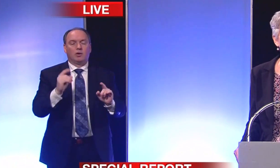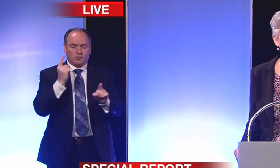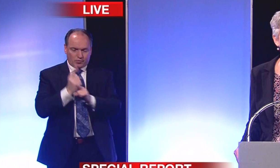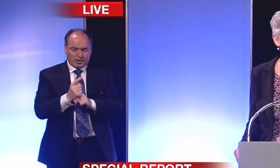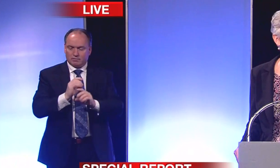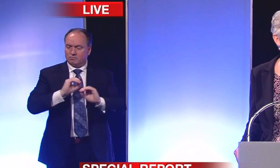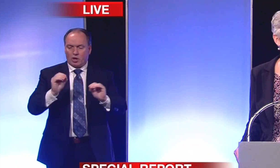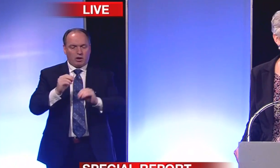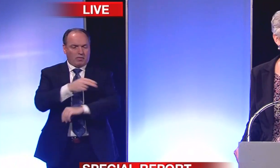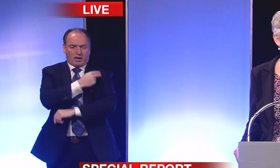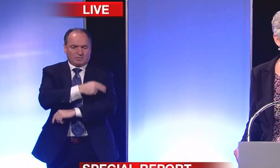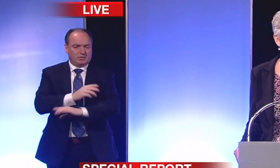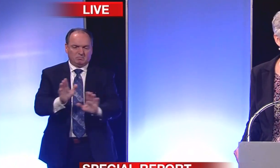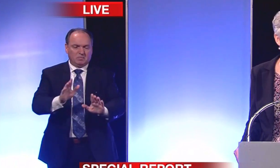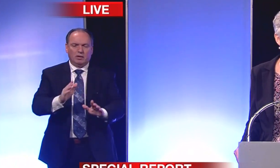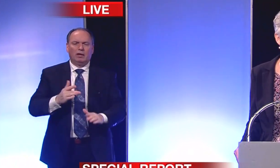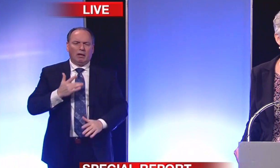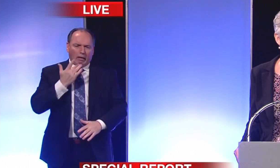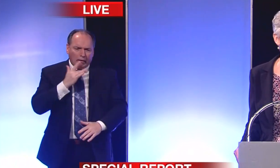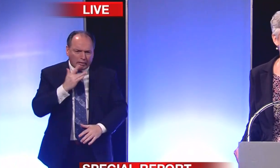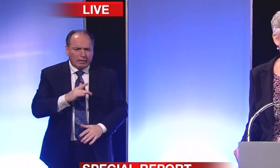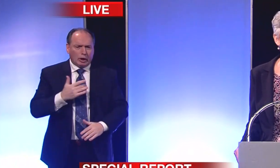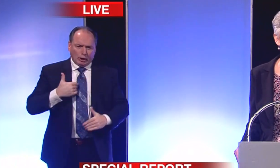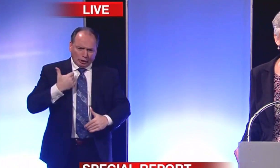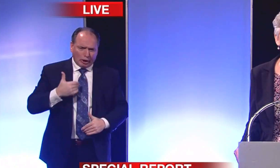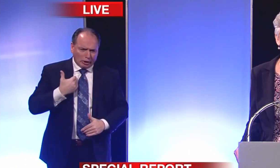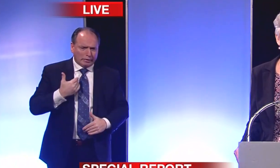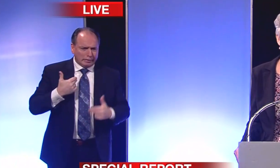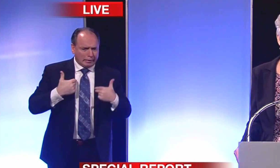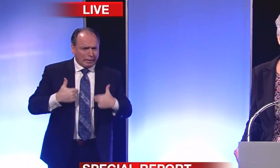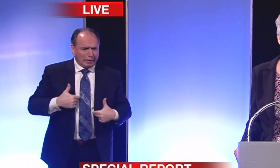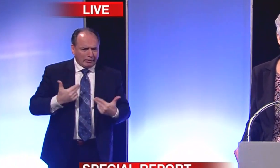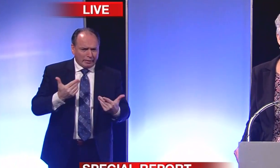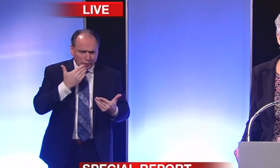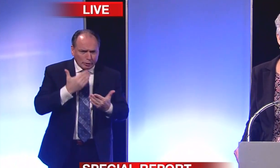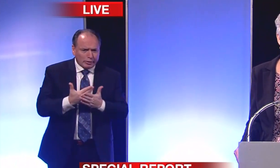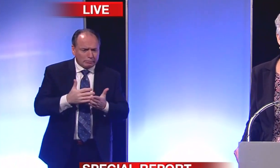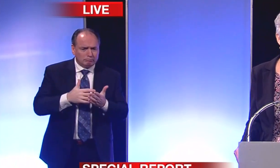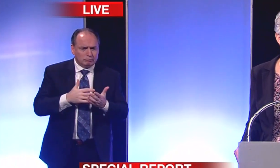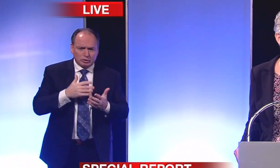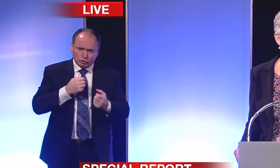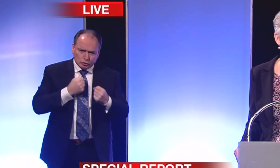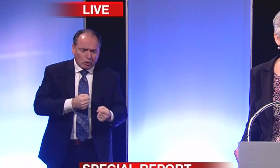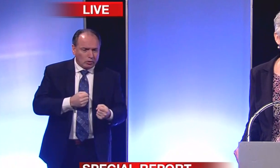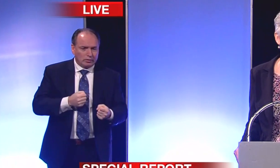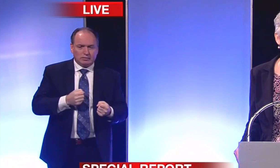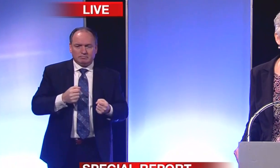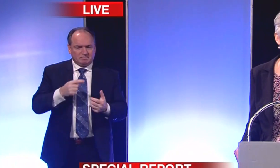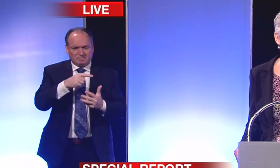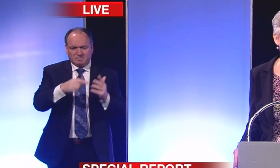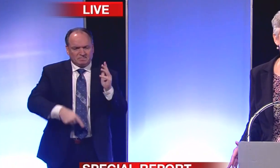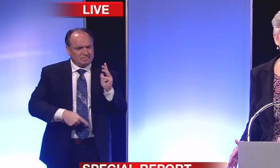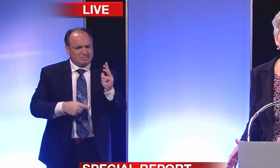ARE HAVING FEEDBACK, NONE OF THE FIVE HAVE BEEN HOSPITALIZED? NUMBER FIVE HAVE BEEN HOSPITALIZED.